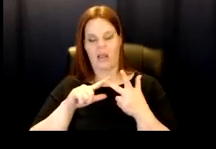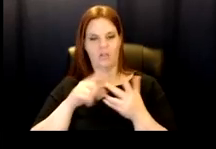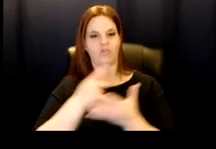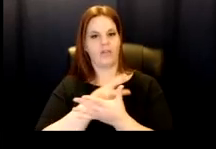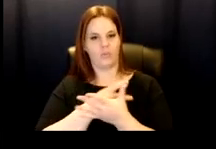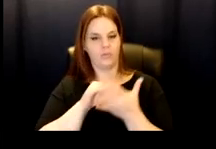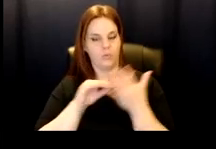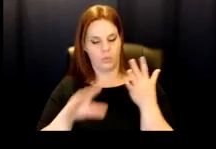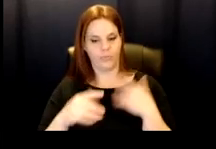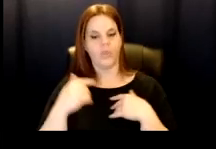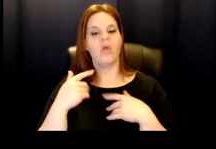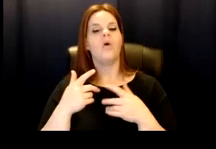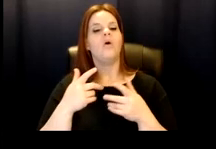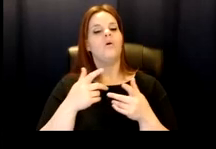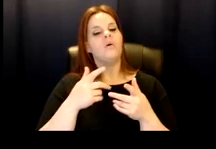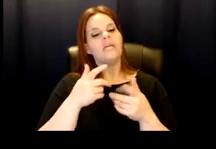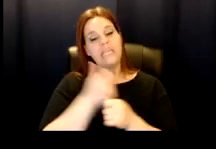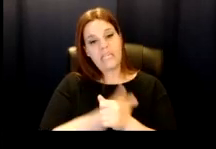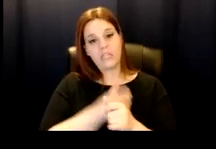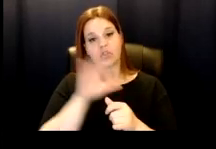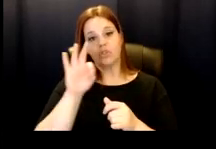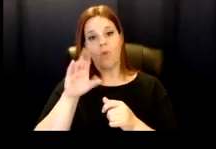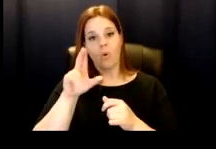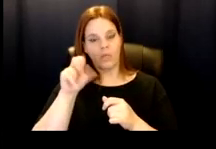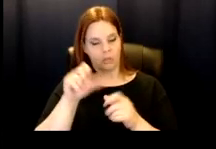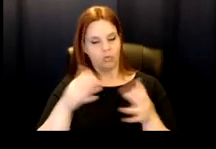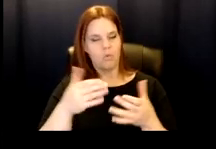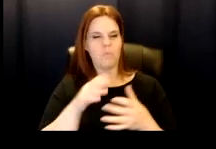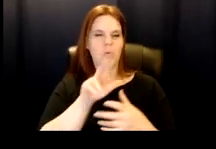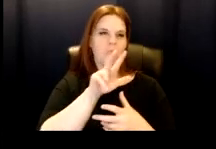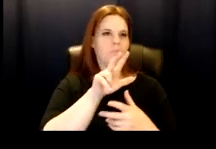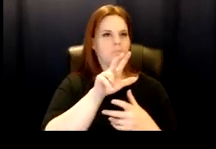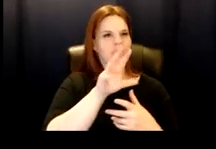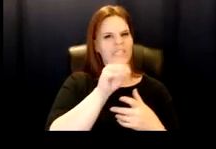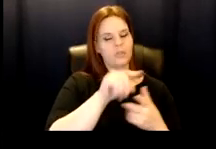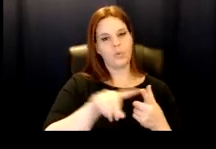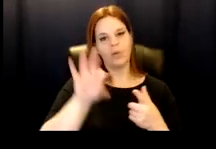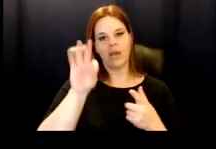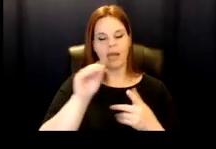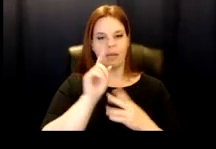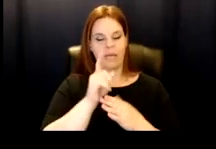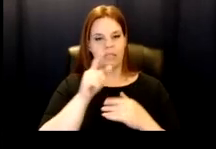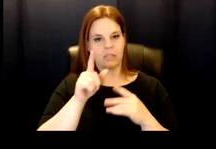was about 60 to 90 minutes long. The focus group protocol consisted of 9 questions, and